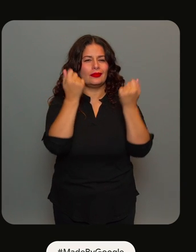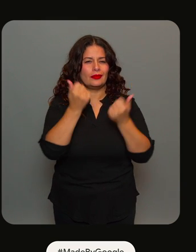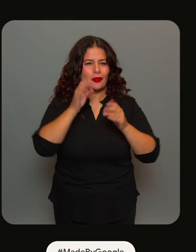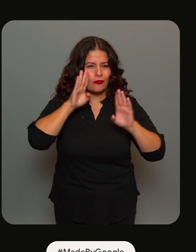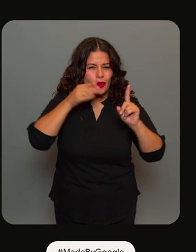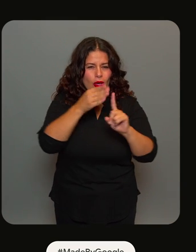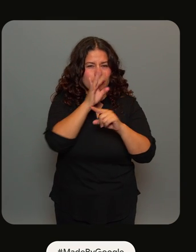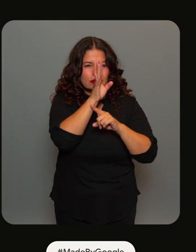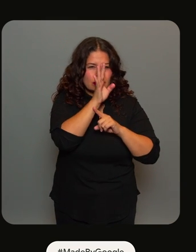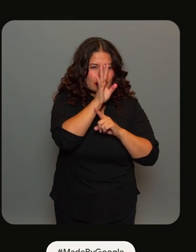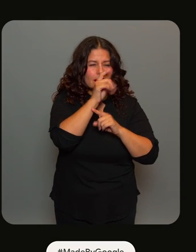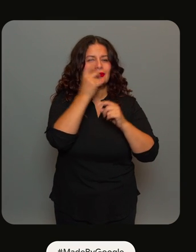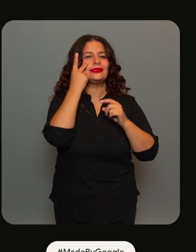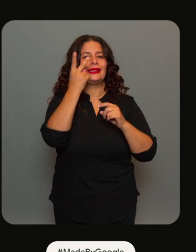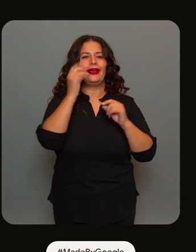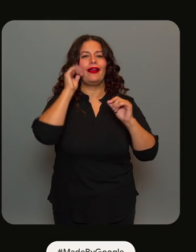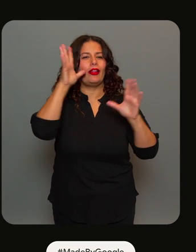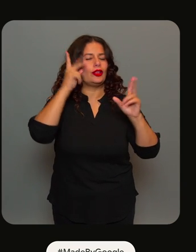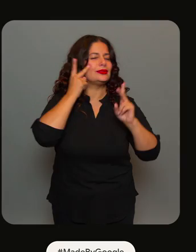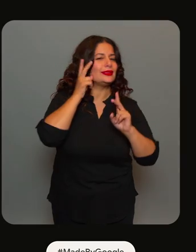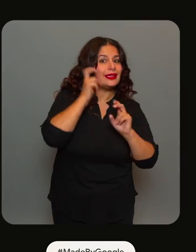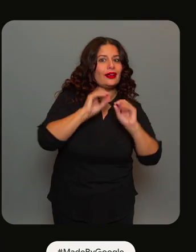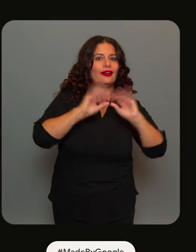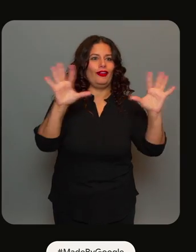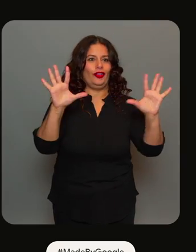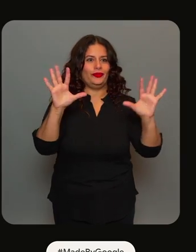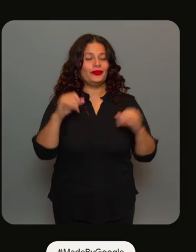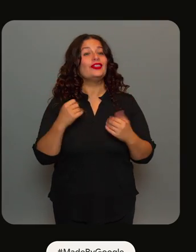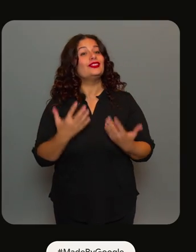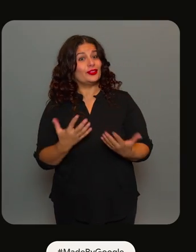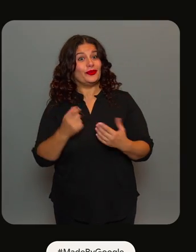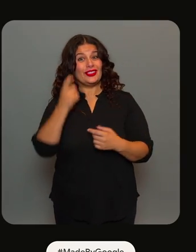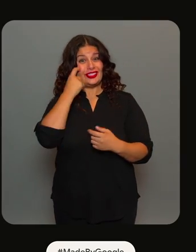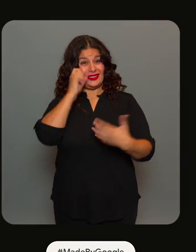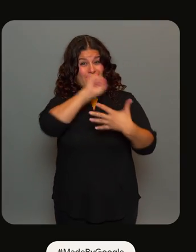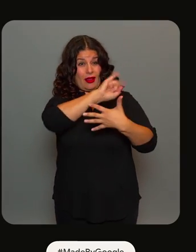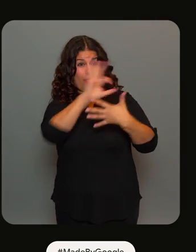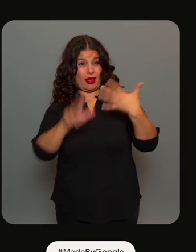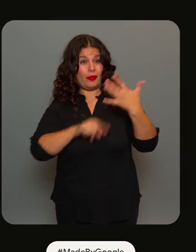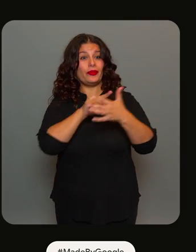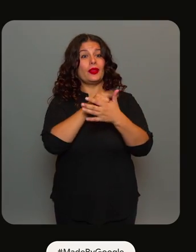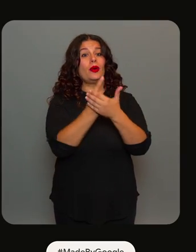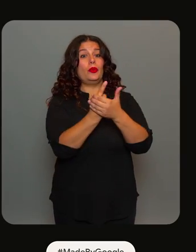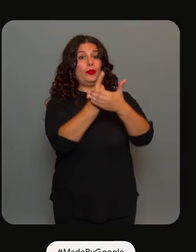With Cinematic Blur, 10-bit HDR, video stabilization and